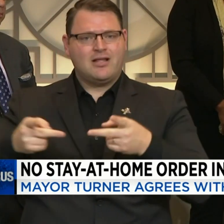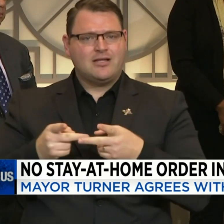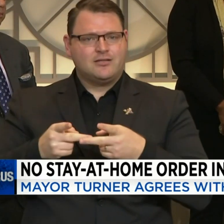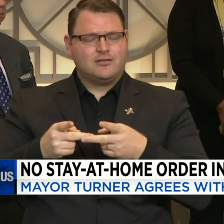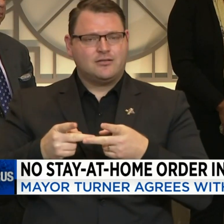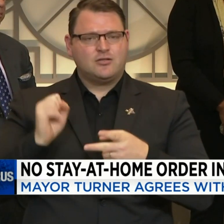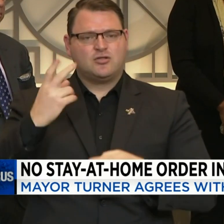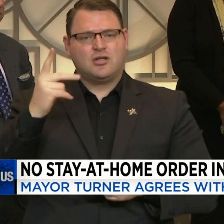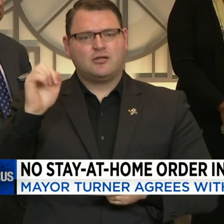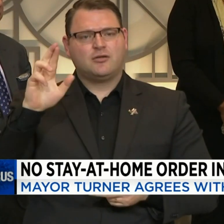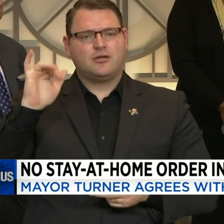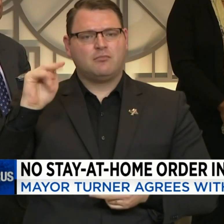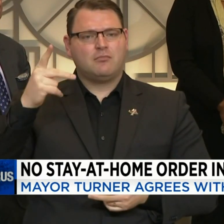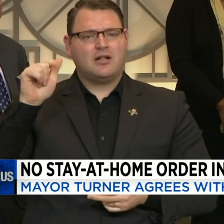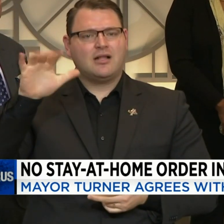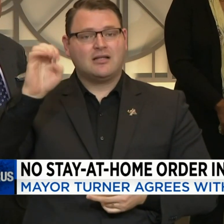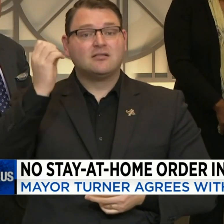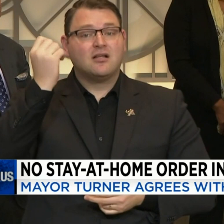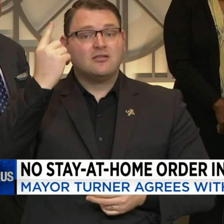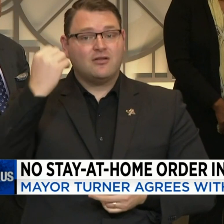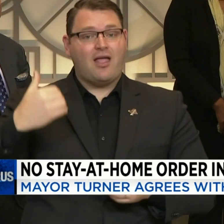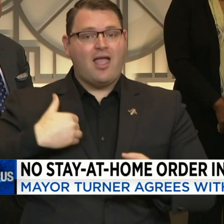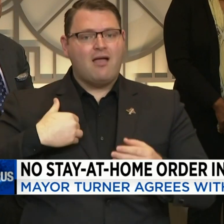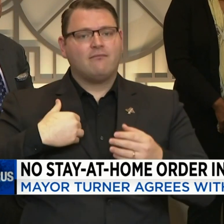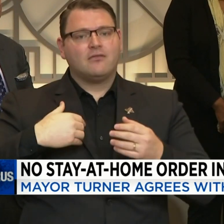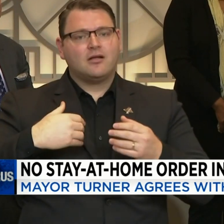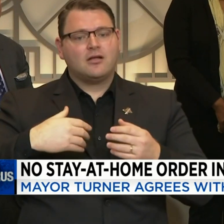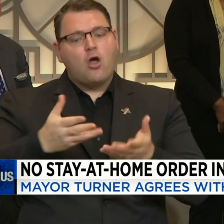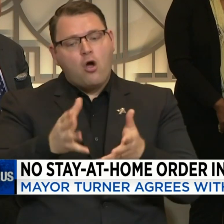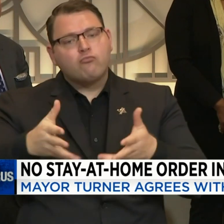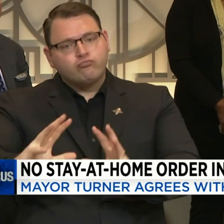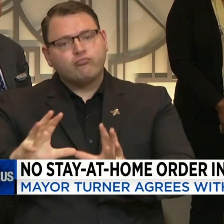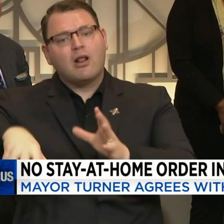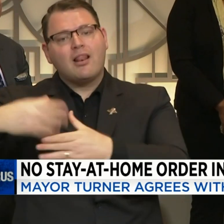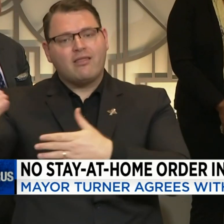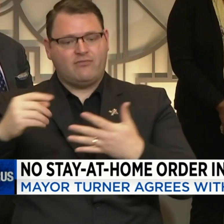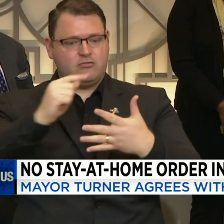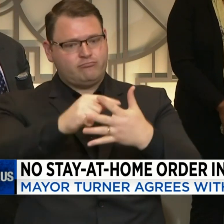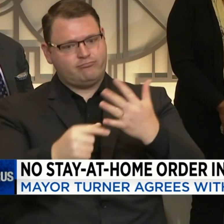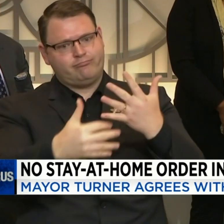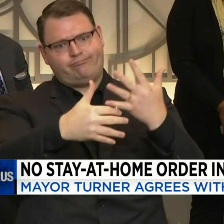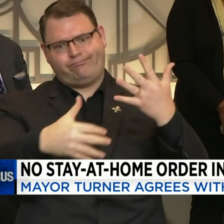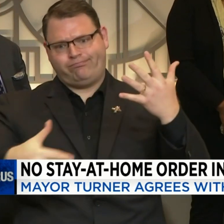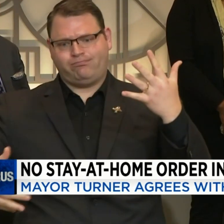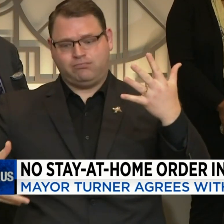THE COUNTY JUDGE IN DALLAS PUT IN PLACE IT SPEAKS OF SHELTERING IN PLACE IT SPEAKS OF SHELTERING IN PLACE AND THERE IS A LAUNDRY